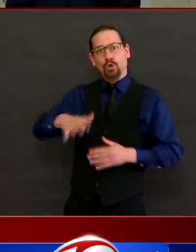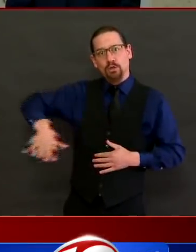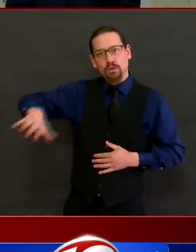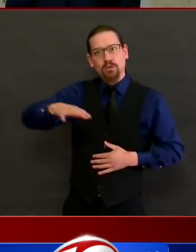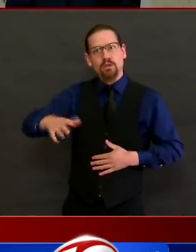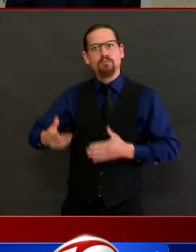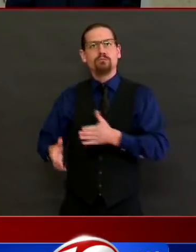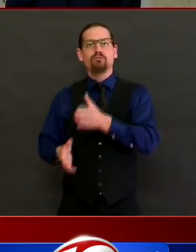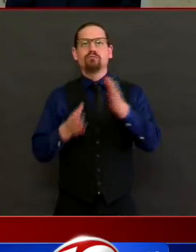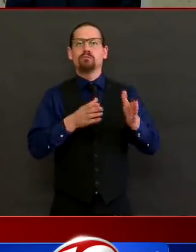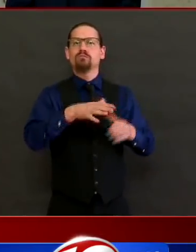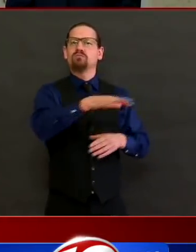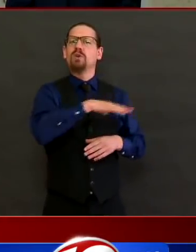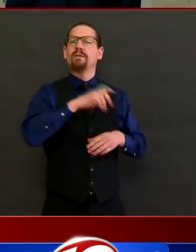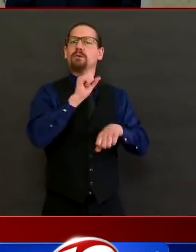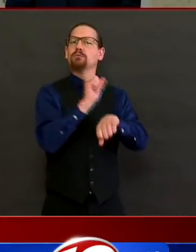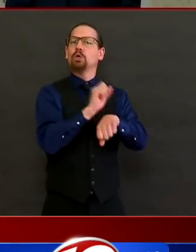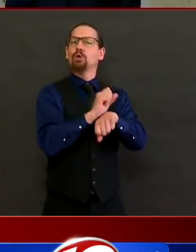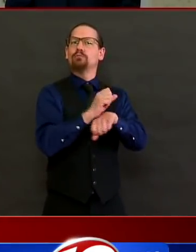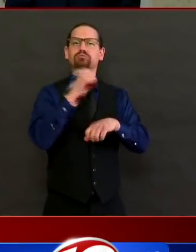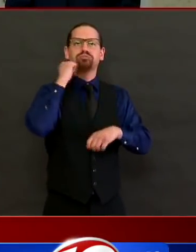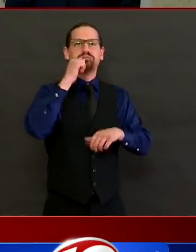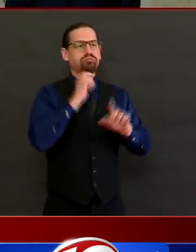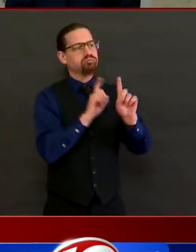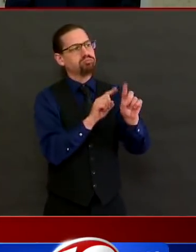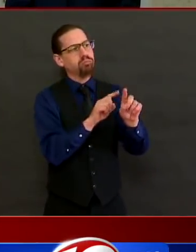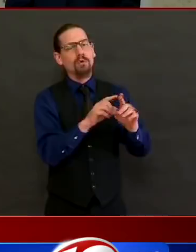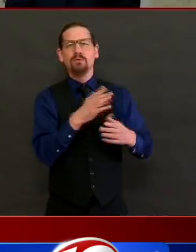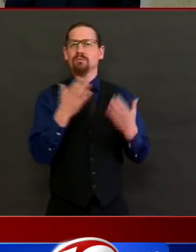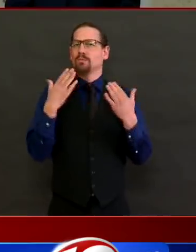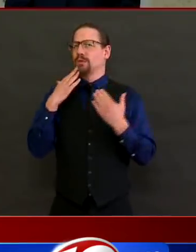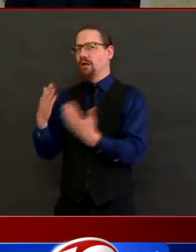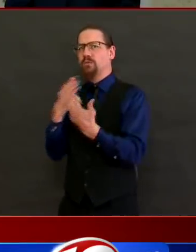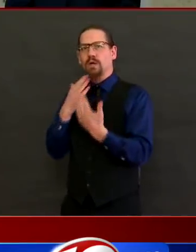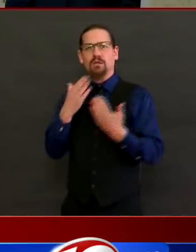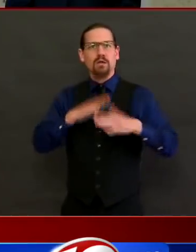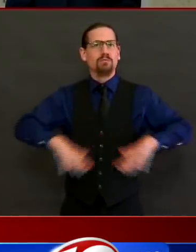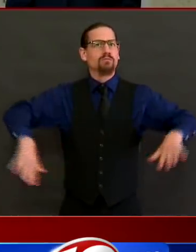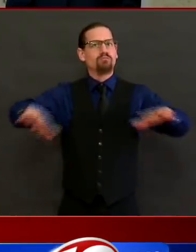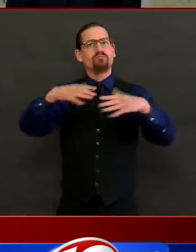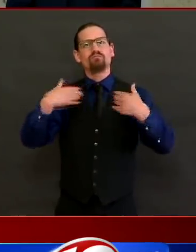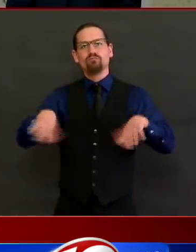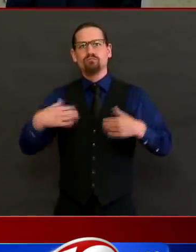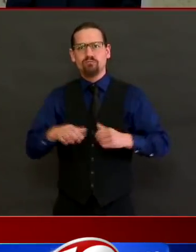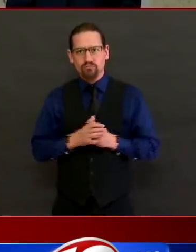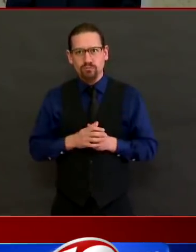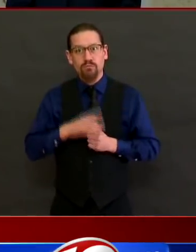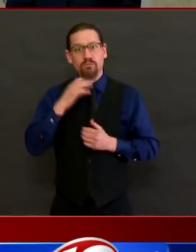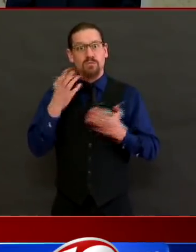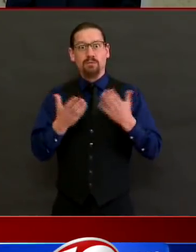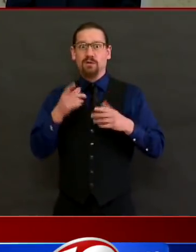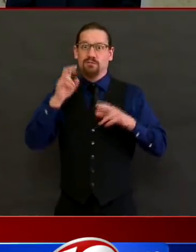IF YOU ARE A HEALTH CARE WORKER, YOU ARE A HERO. IF YOU ARE ONE OF US THAT GOES TO WORK EVERY DAY, THANK YOU.